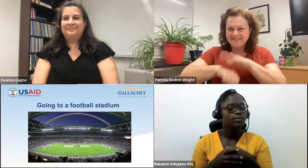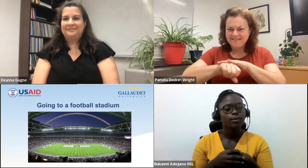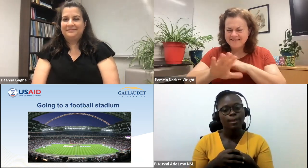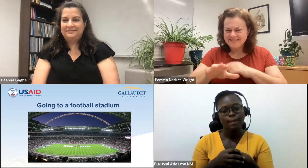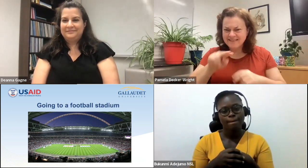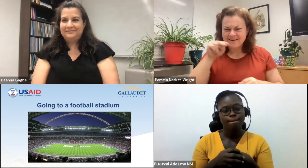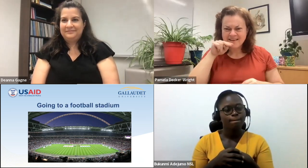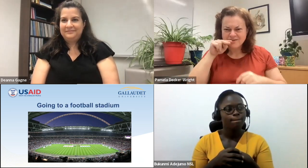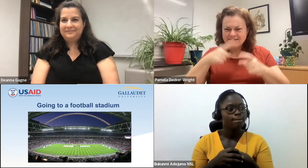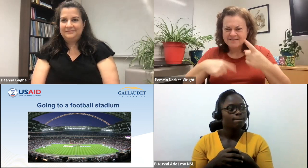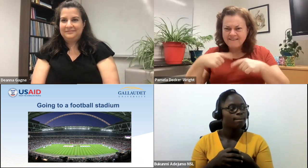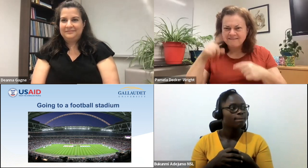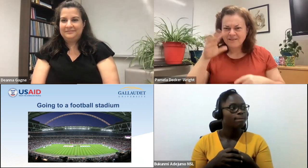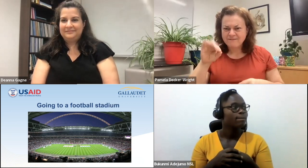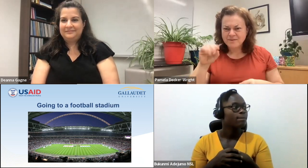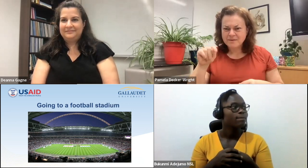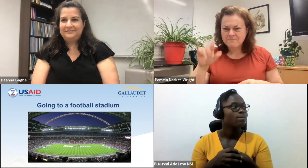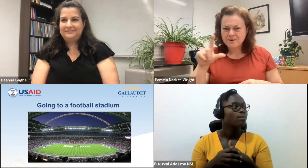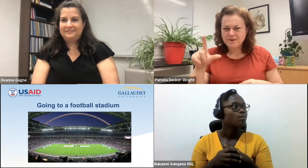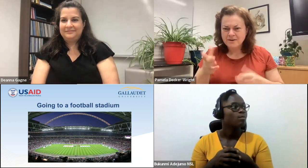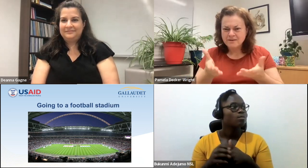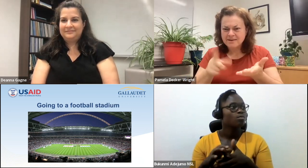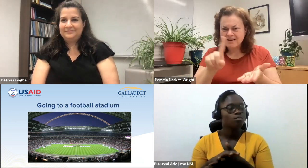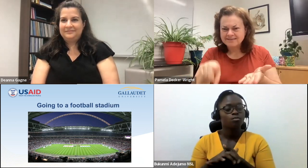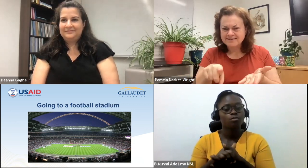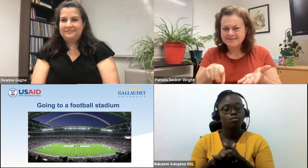Now I don't know that Nigerian sign for football.